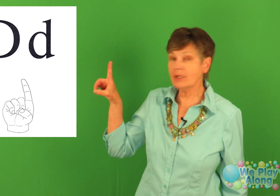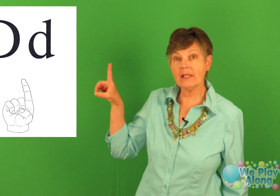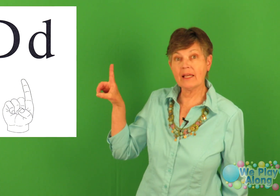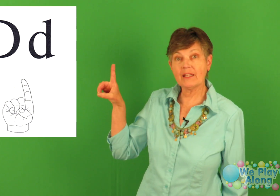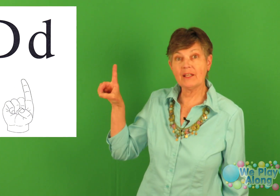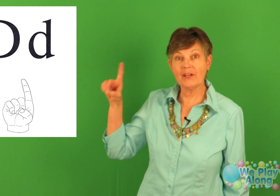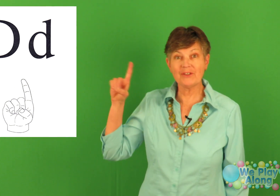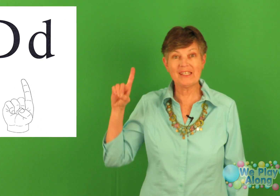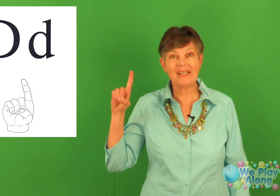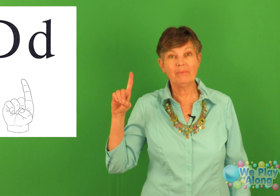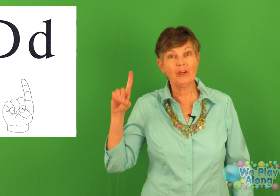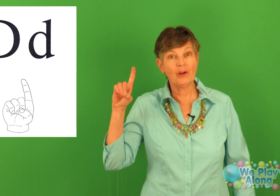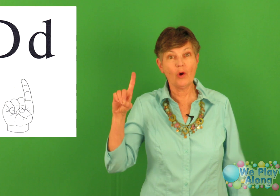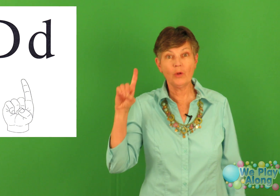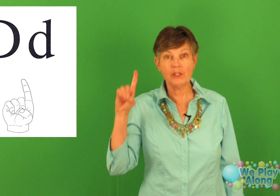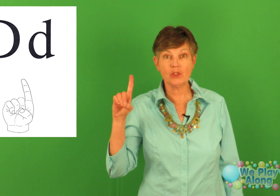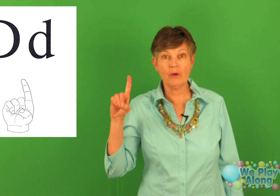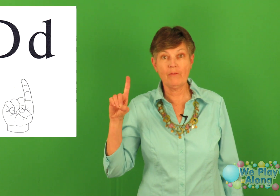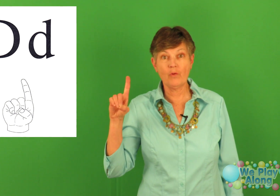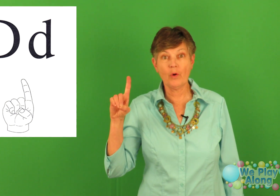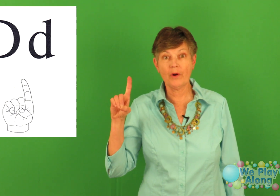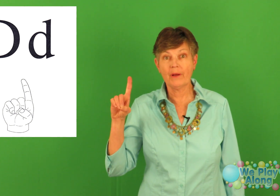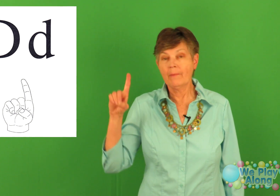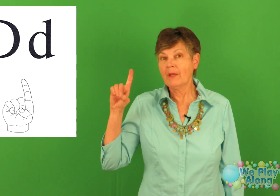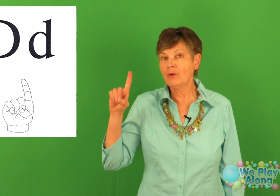it looks like the letter D but you're gonna hold it straight forward and you